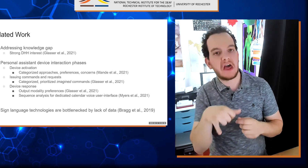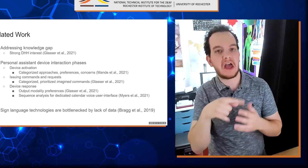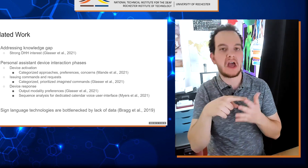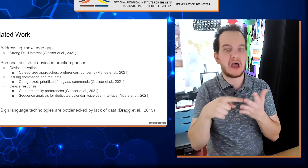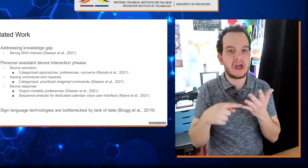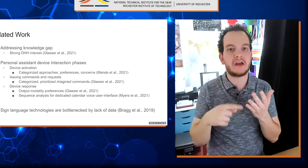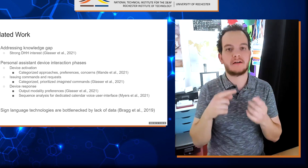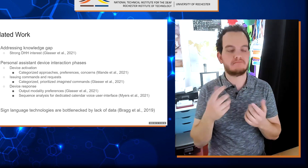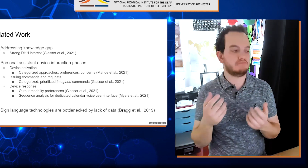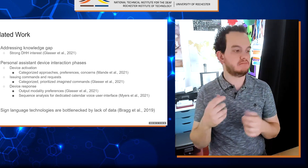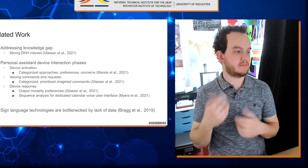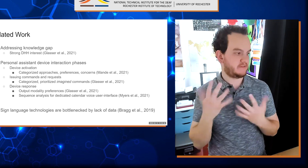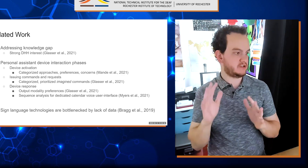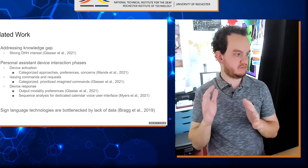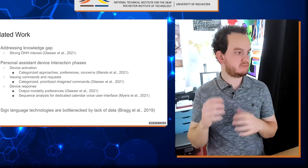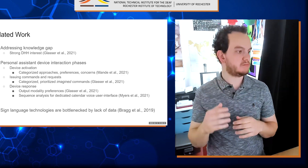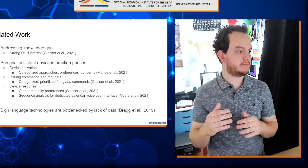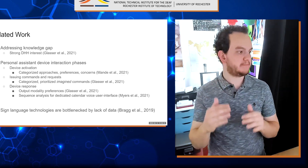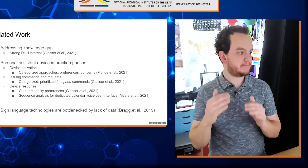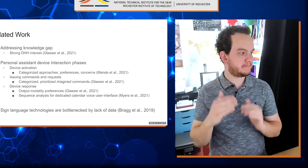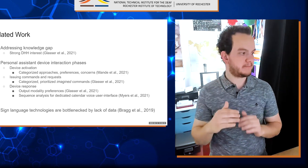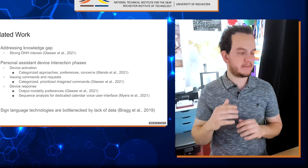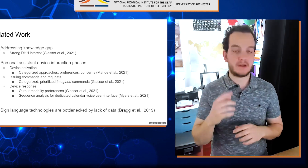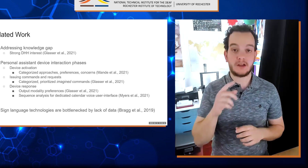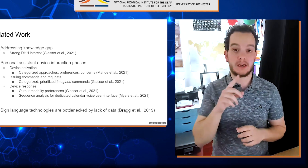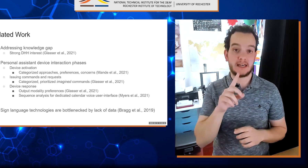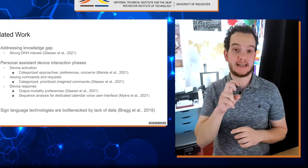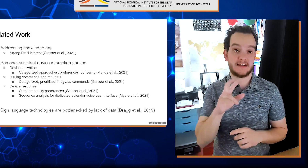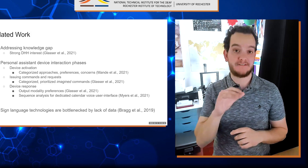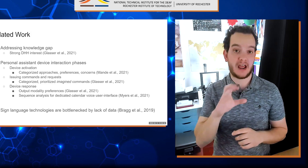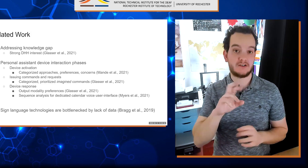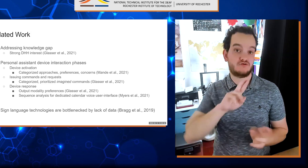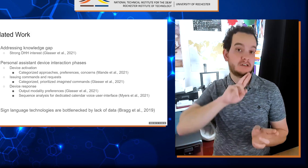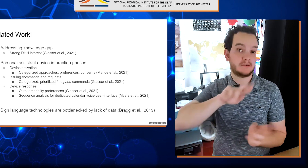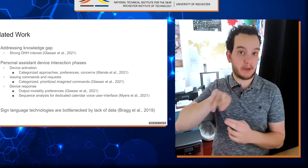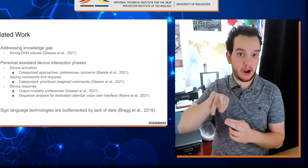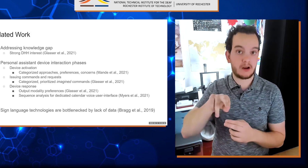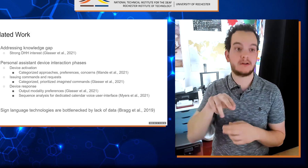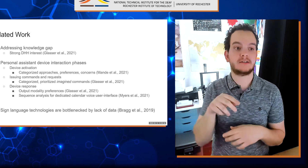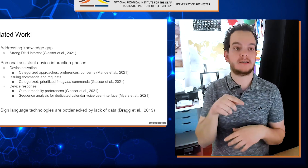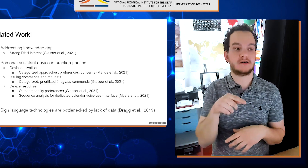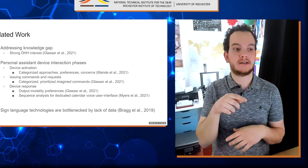that people would think about using with these devices.